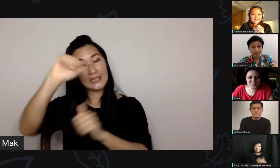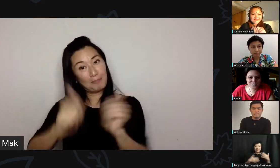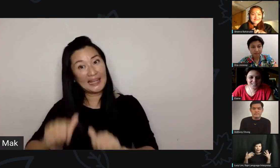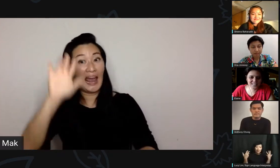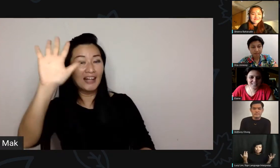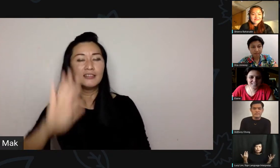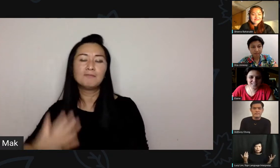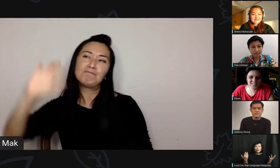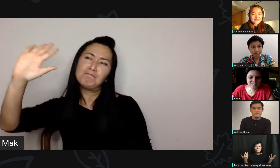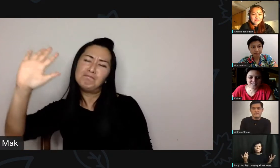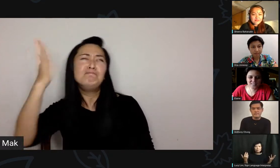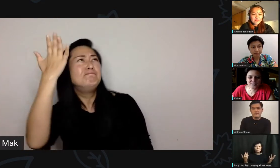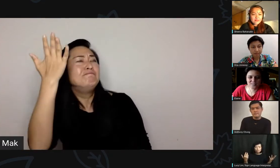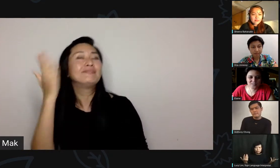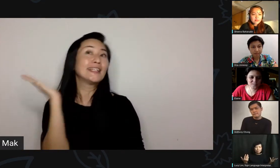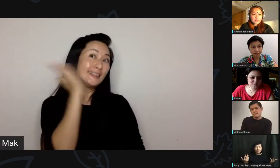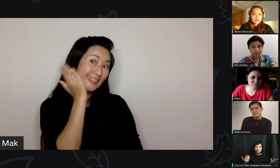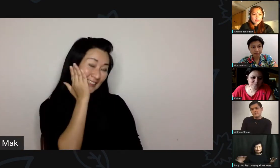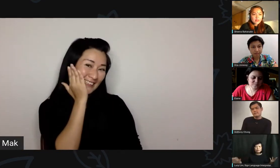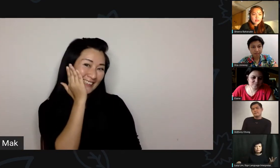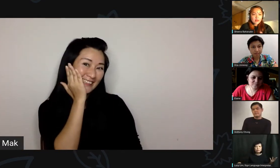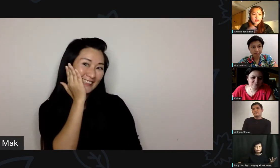the handshapes, the movements.